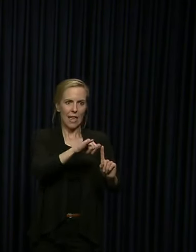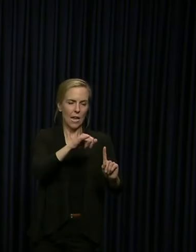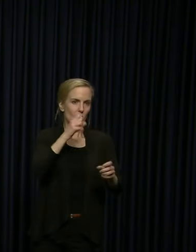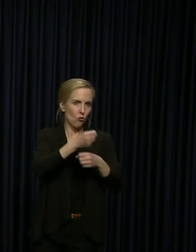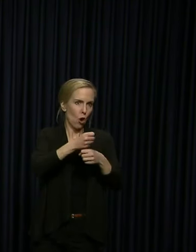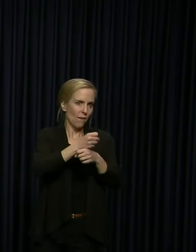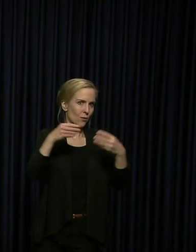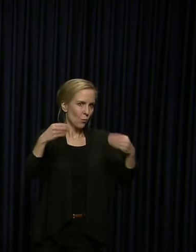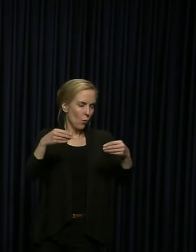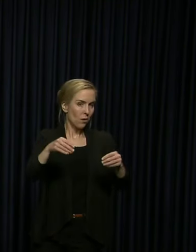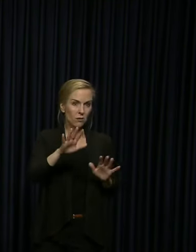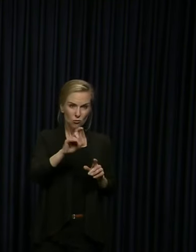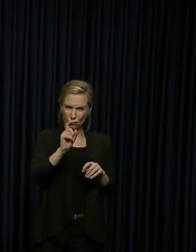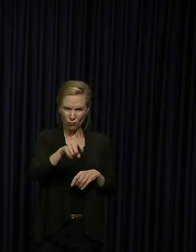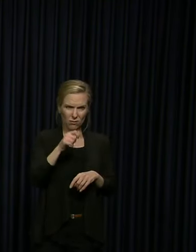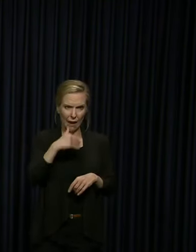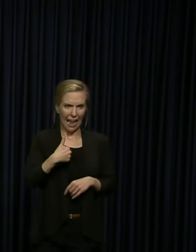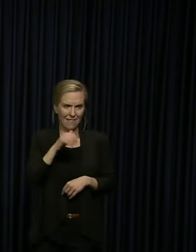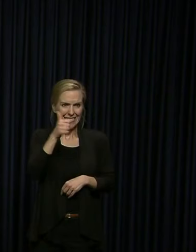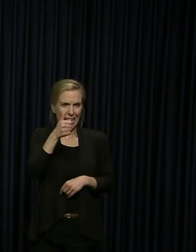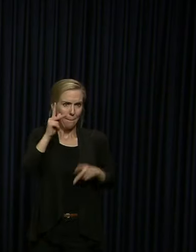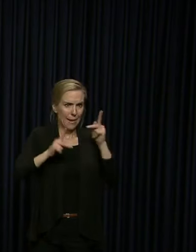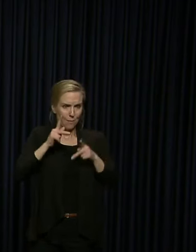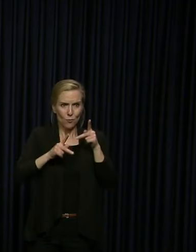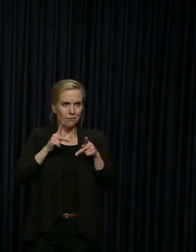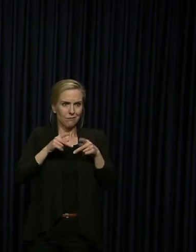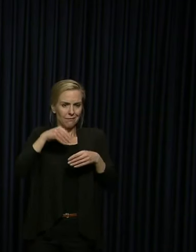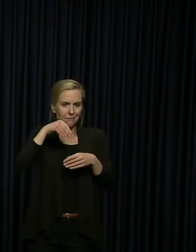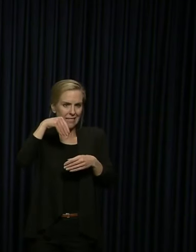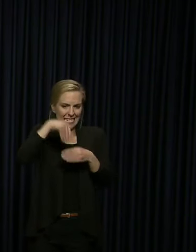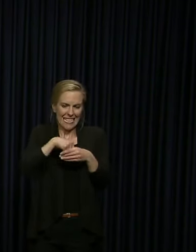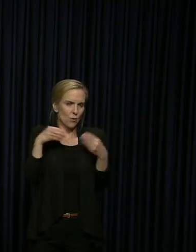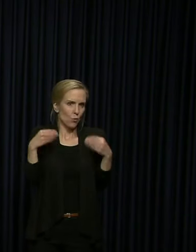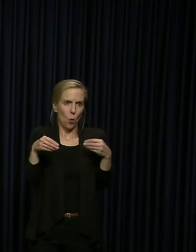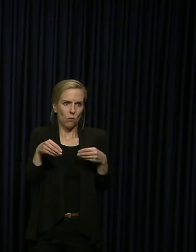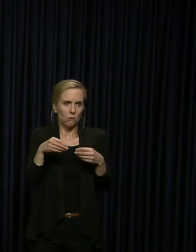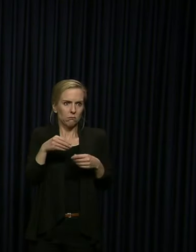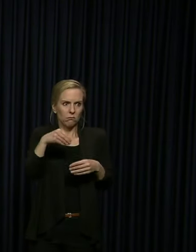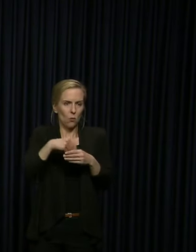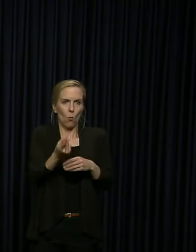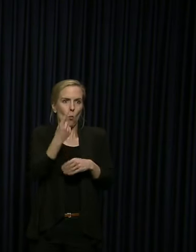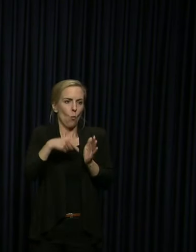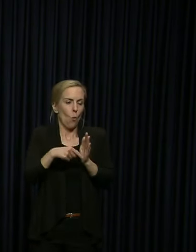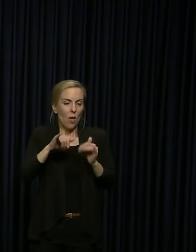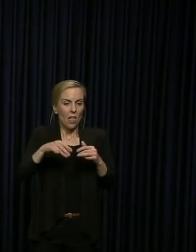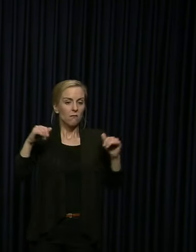HASN'T BEEN INVOLVED, SAY, IN FOOD SERVICE, THAT'S ONE SITUATION.